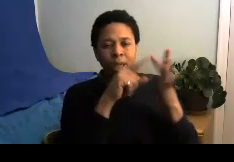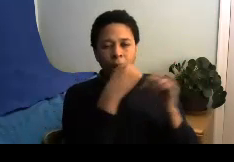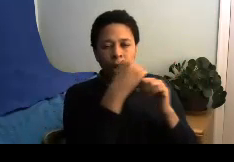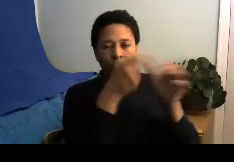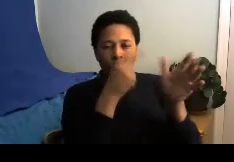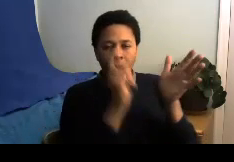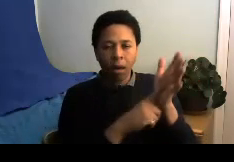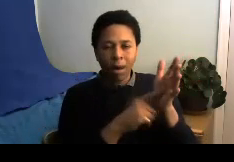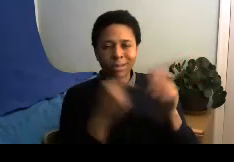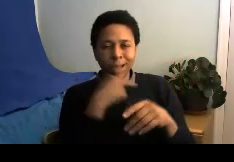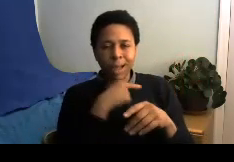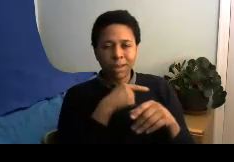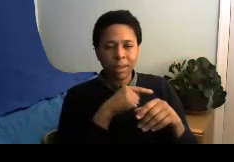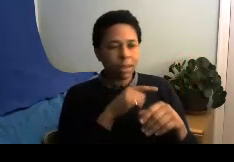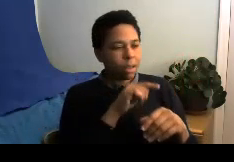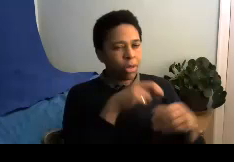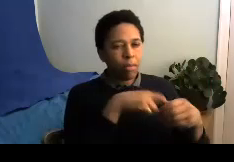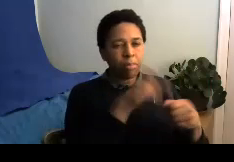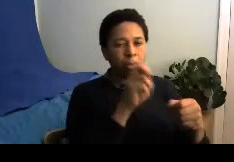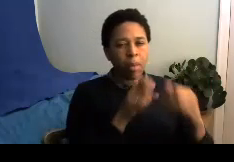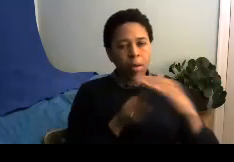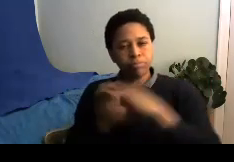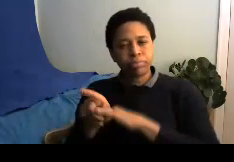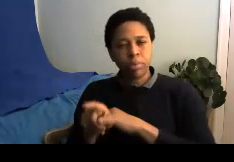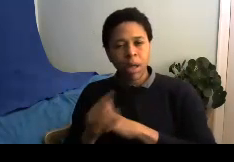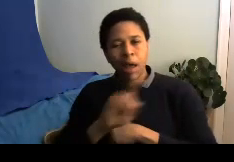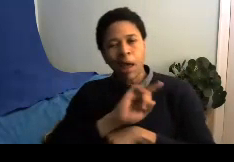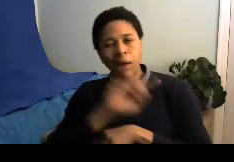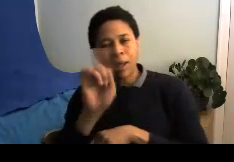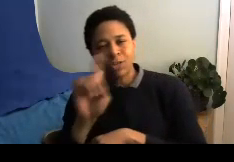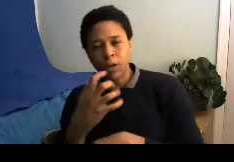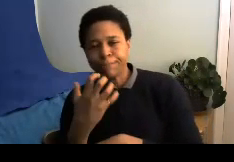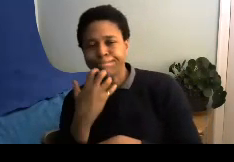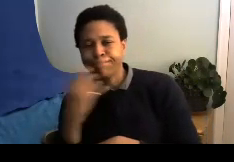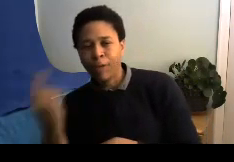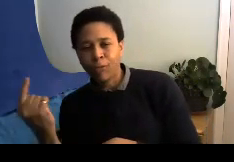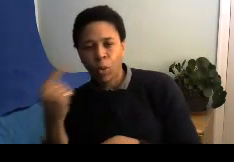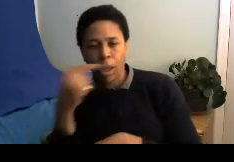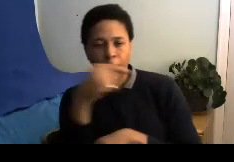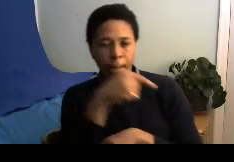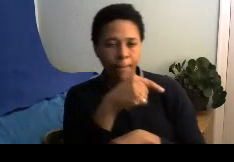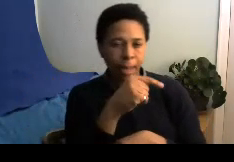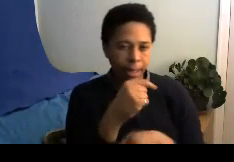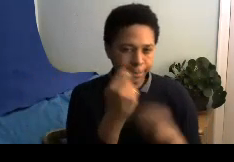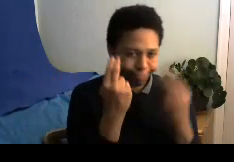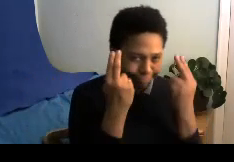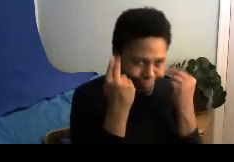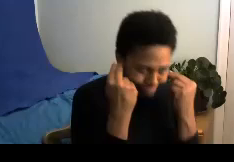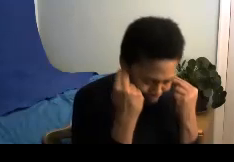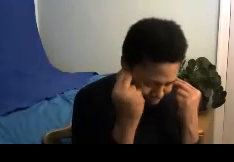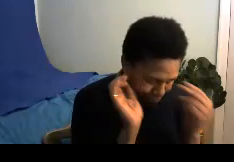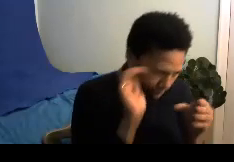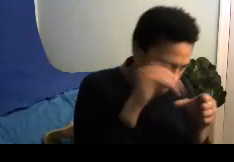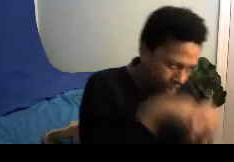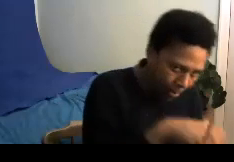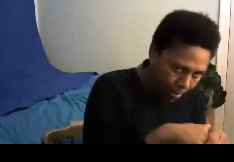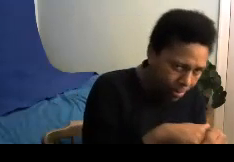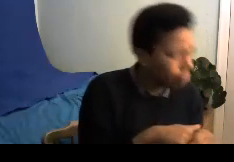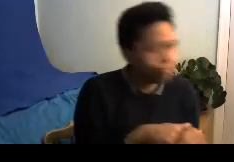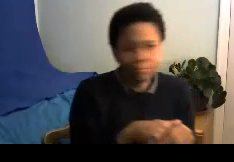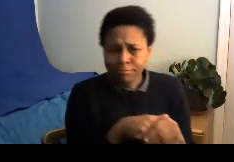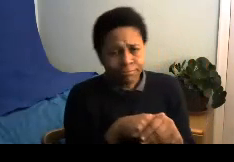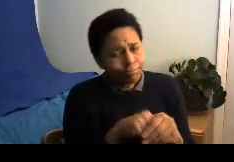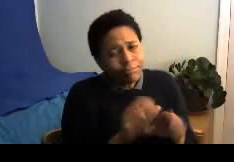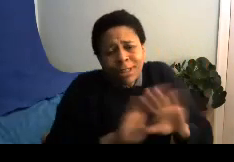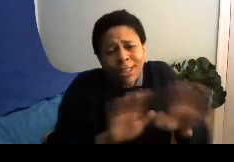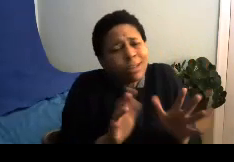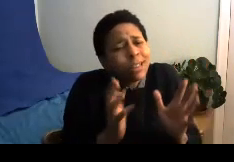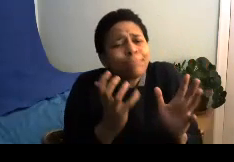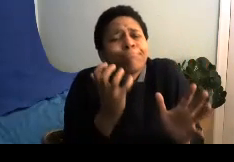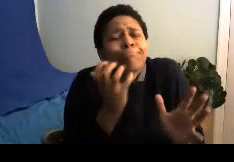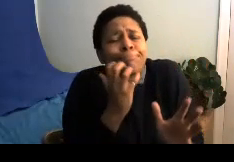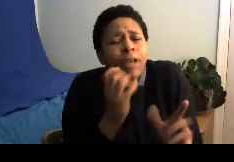failed in your, in your sort of need to be out of that, um, I